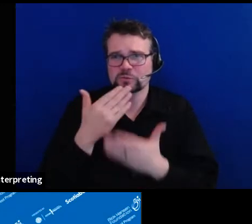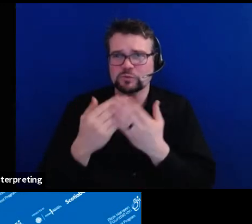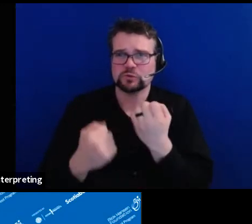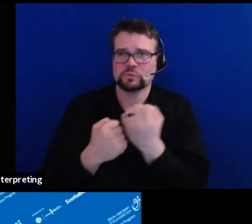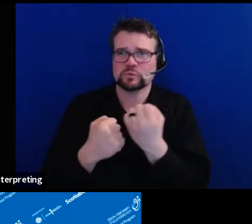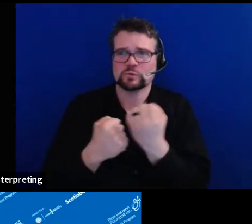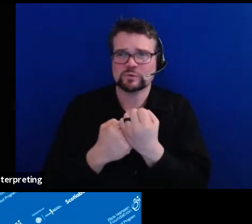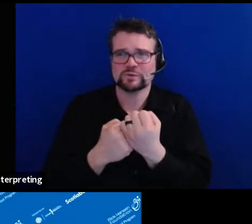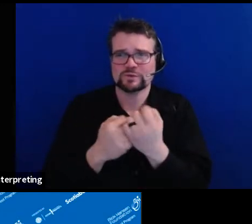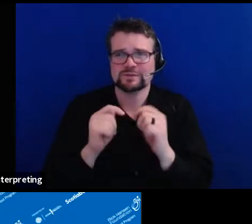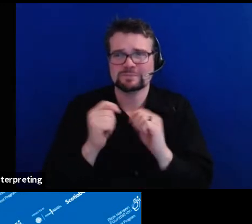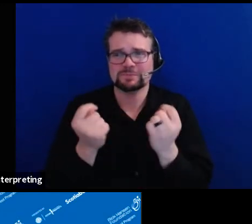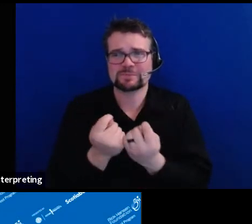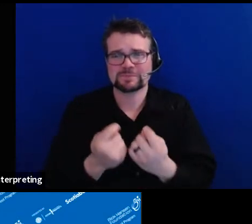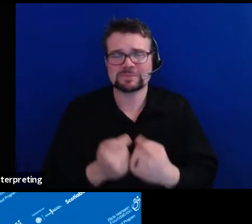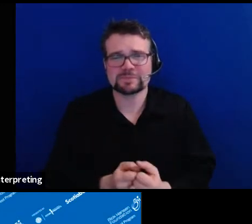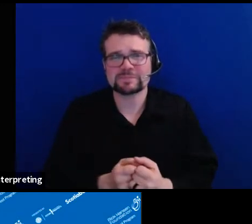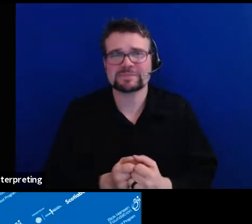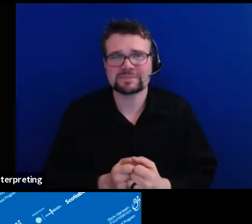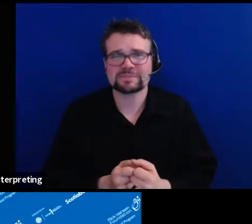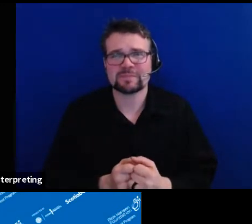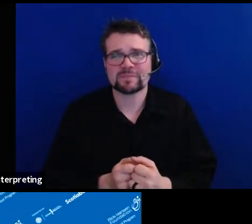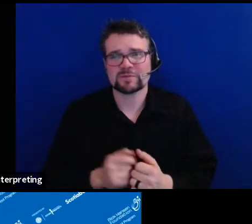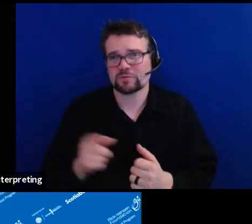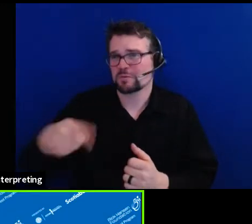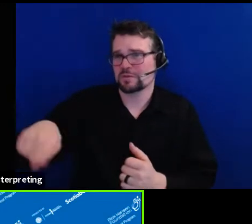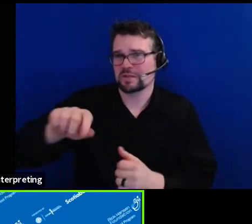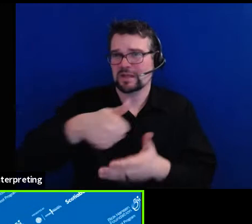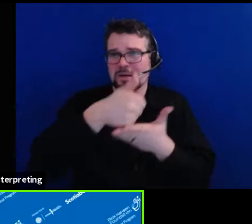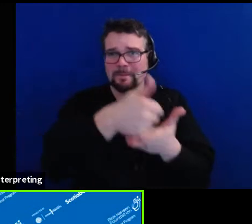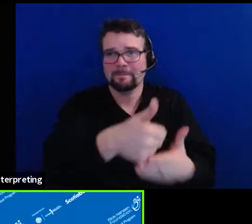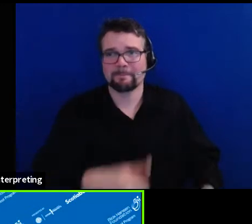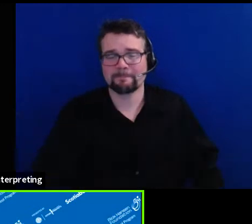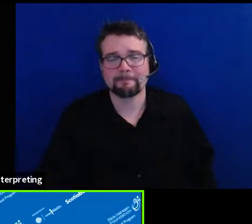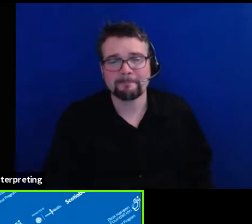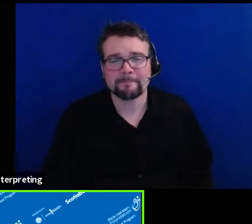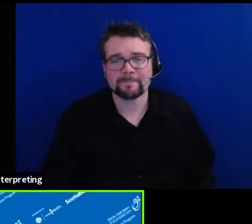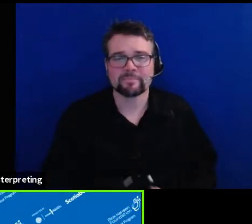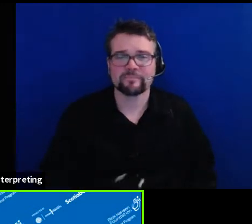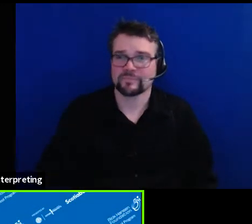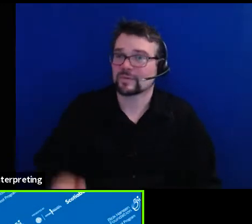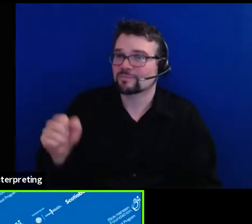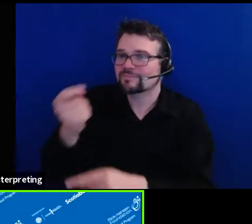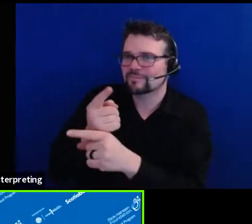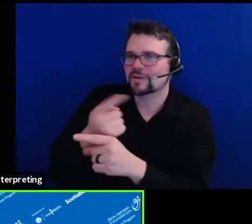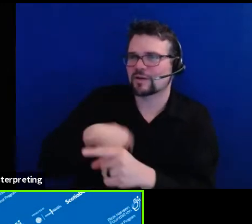SO THEY CAN HELP YOU. >> YEAH. WE DO PROVIDE A LOT OF SUPPORT FOR PEOPLE IN PREPARING.